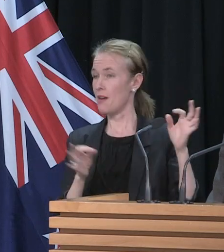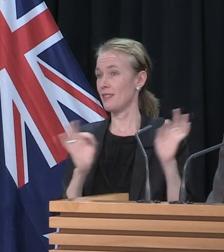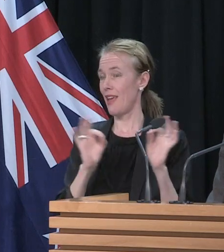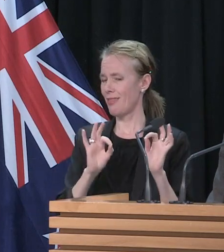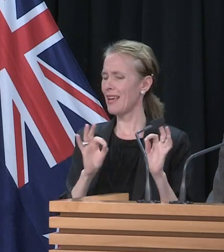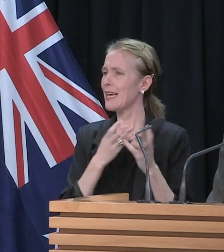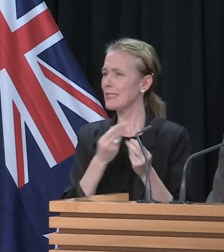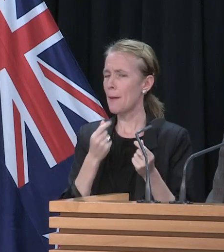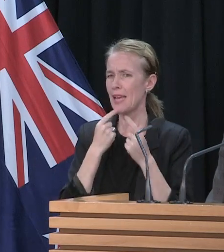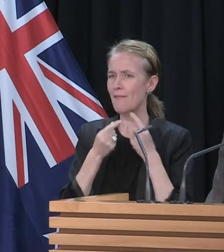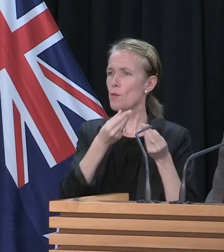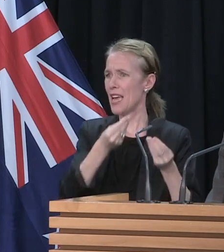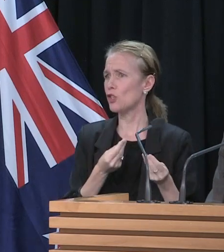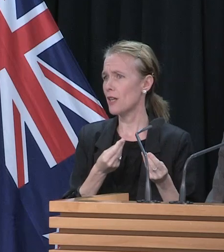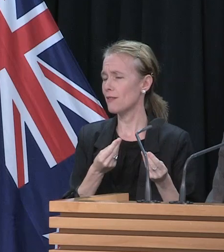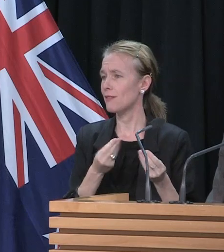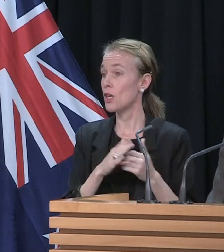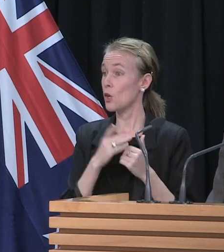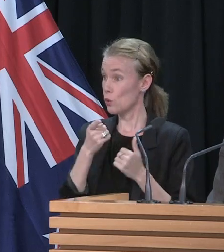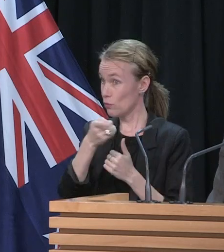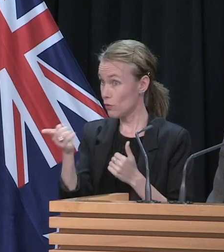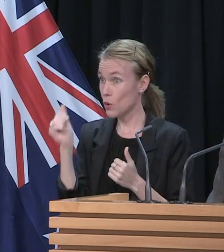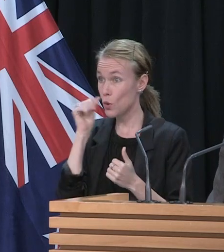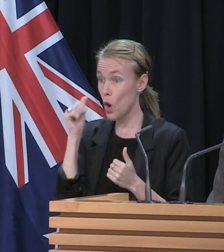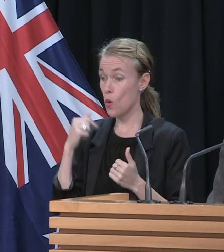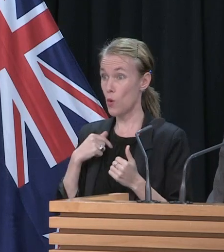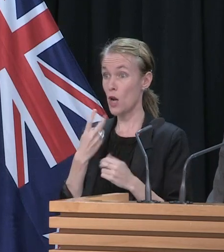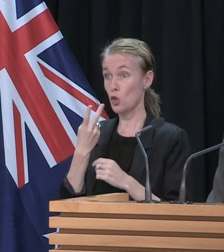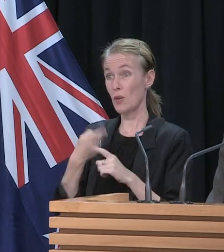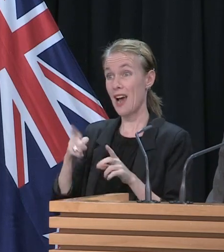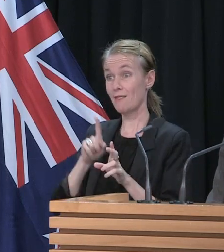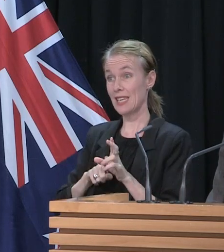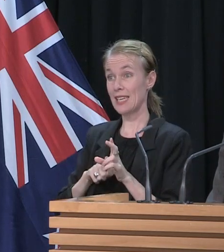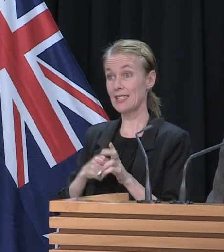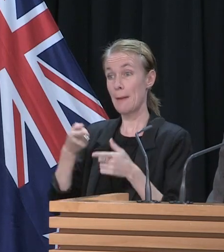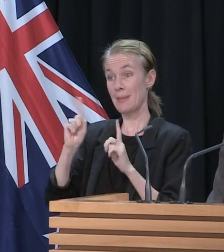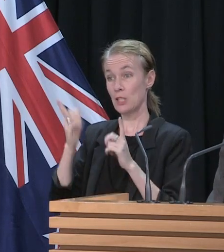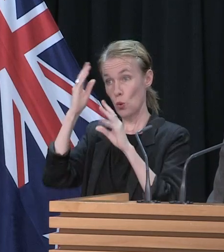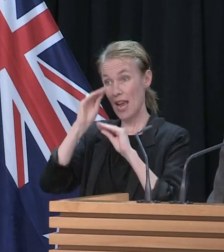office is going to be releasing those, you may be aware, not that anyone seems